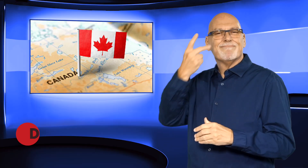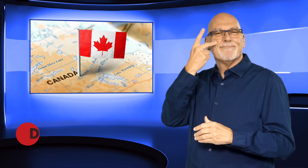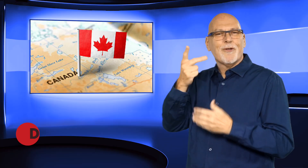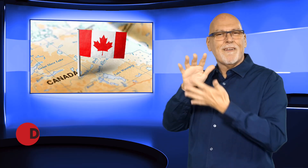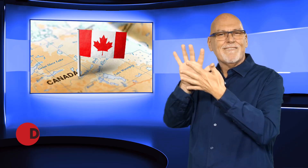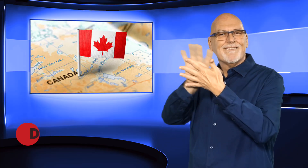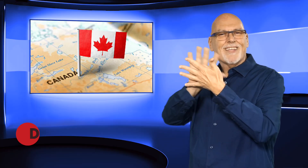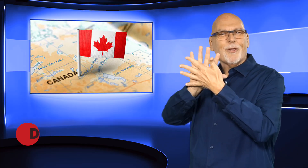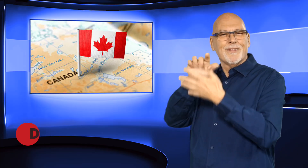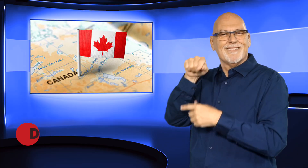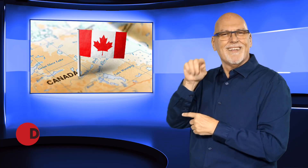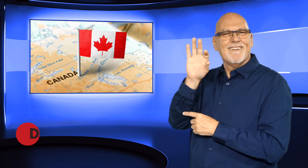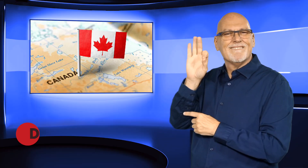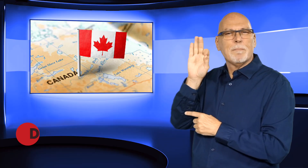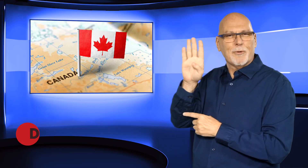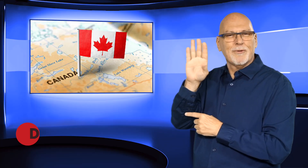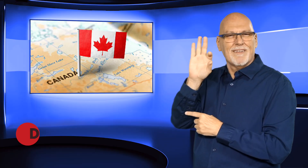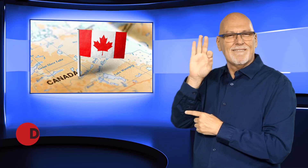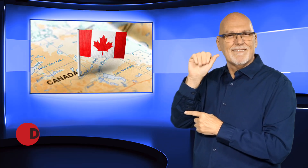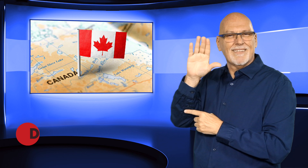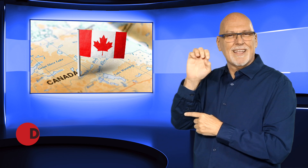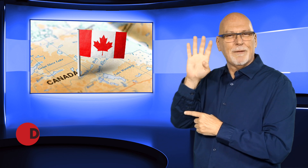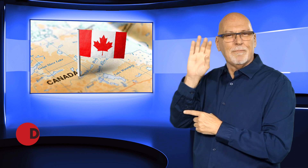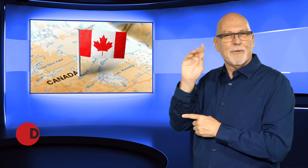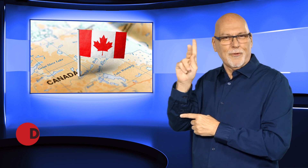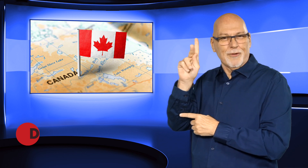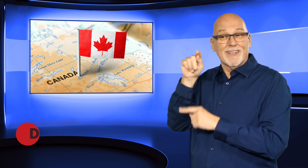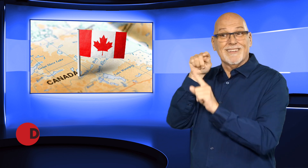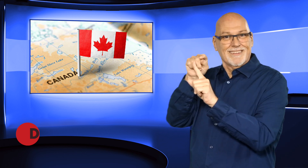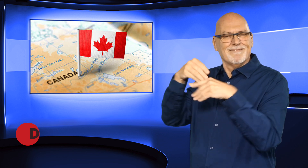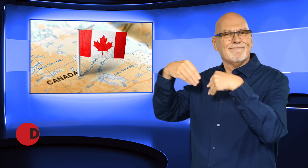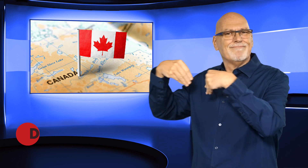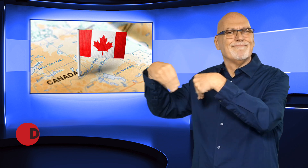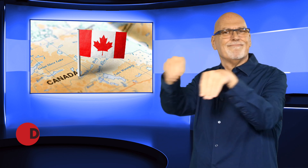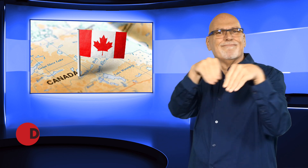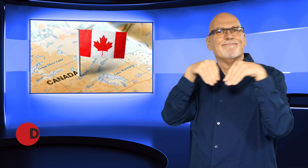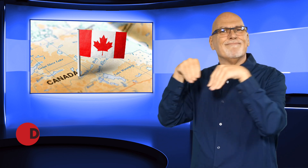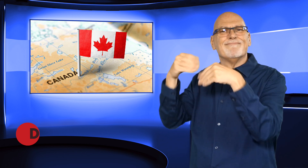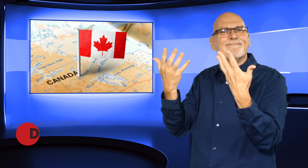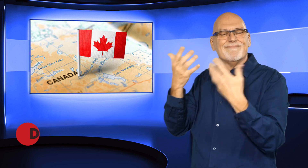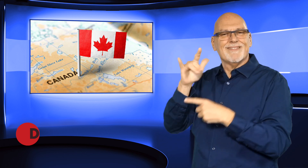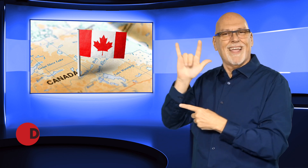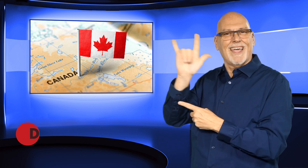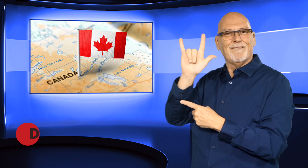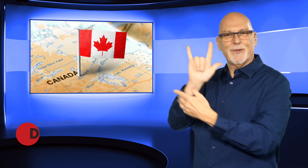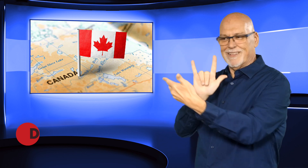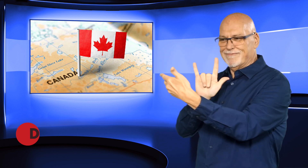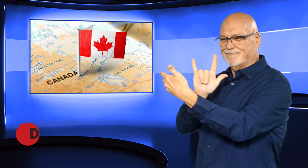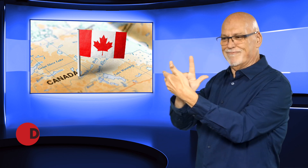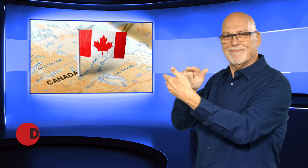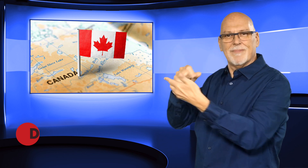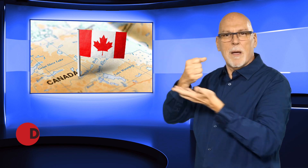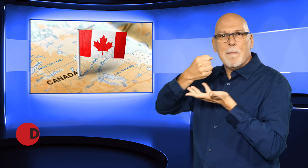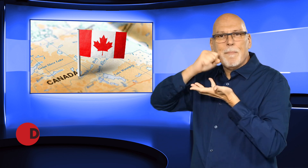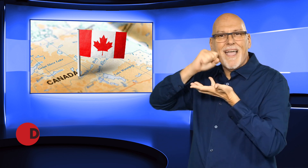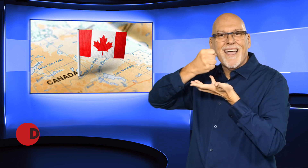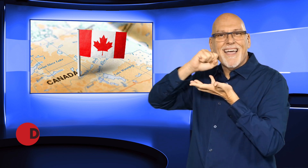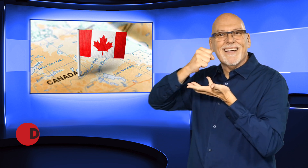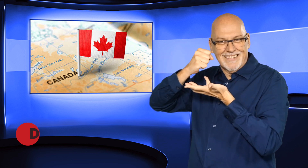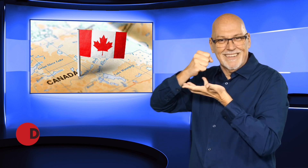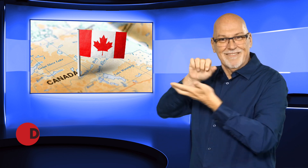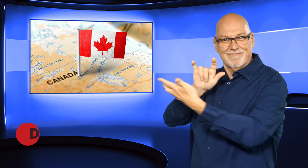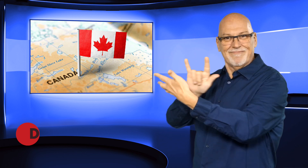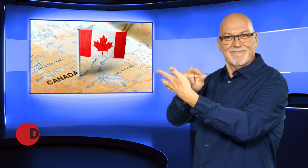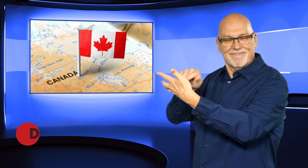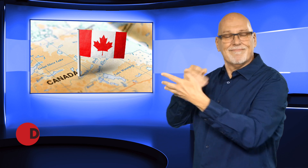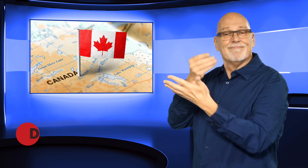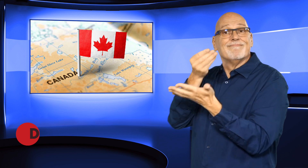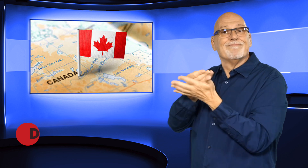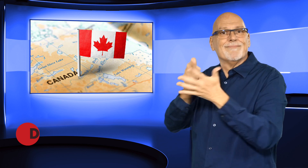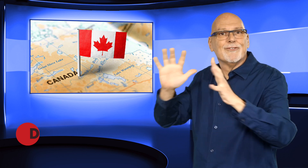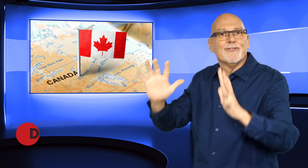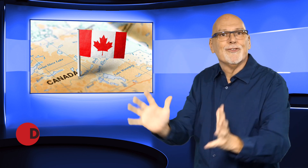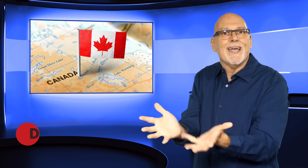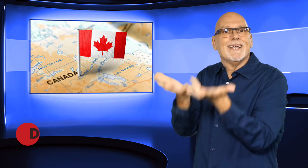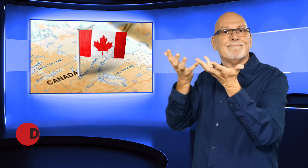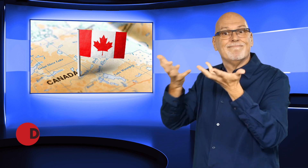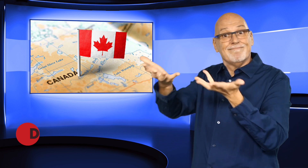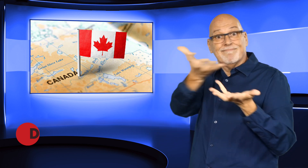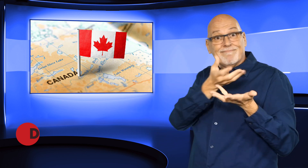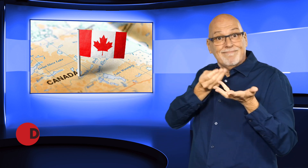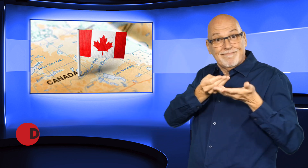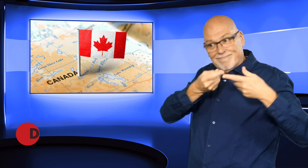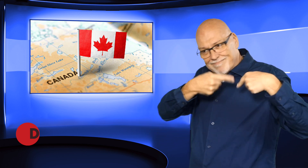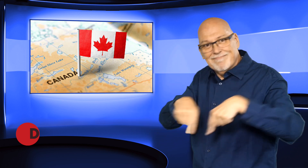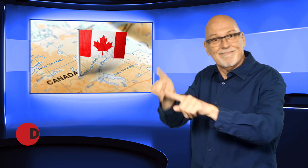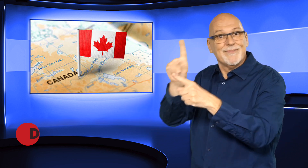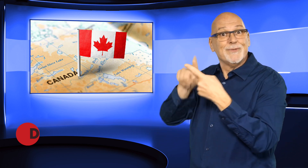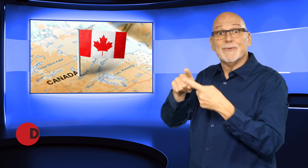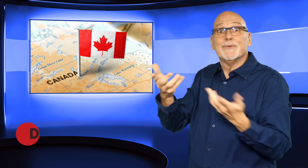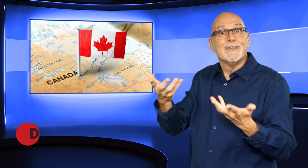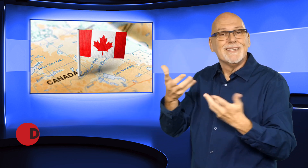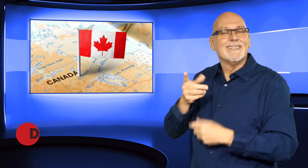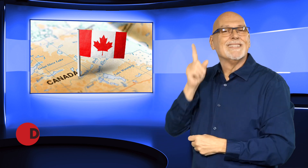[ANSELMO]: I saw video on Facebook selling “ILY” mugs to raise money